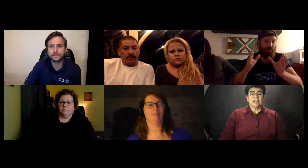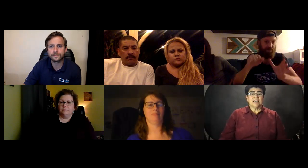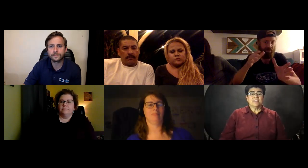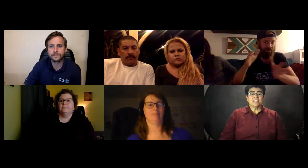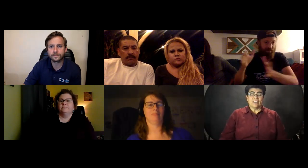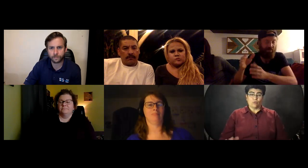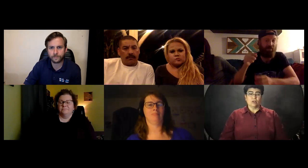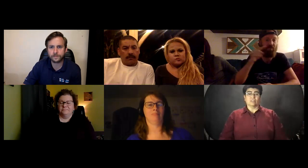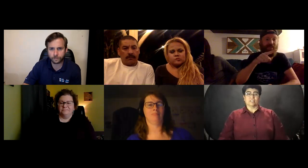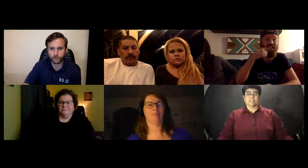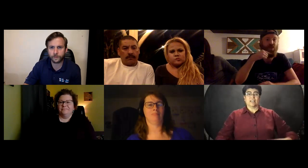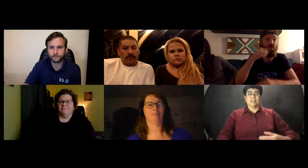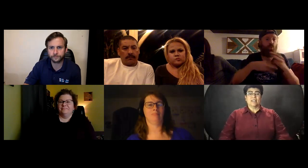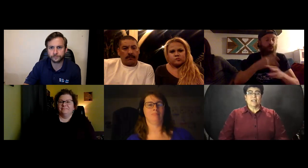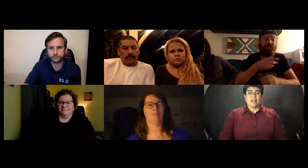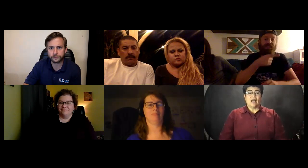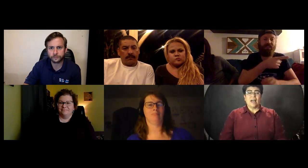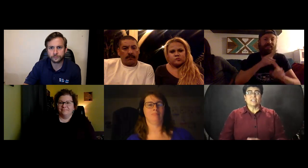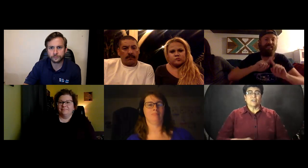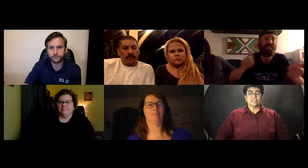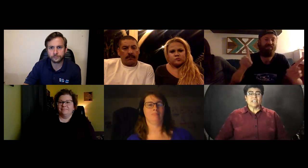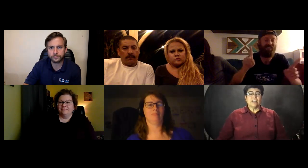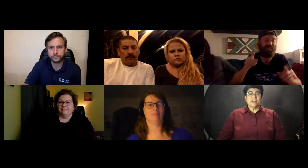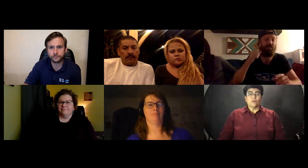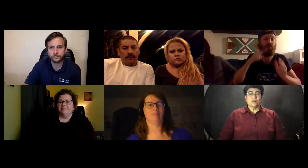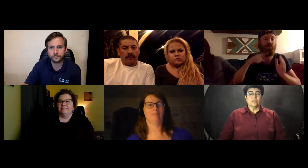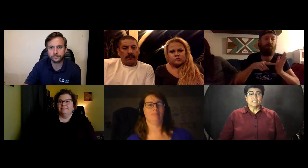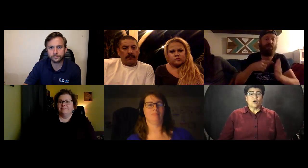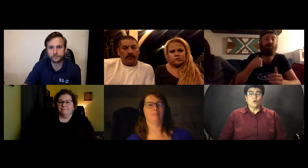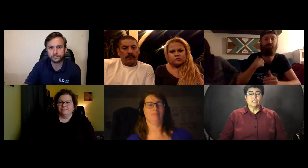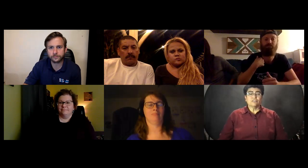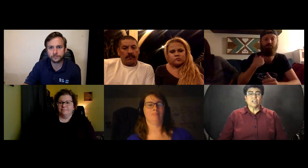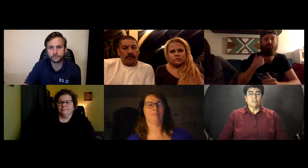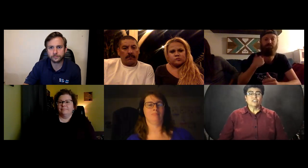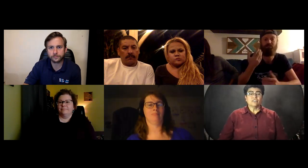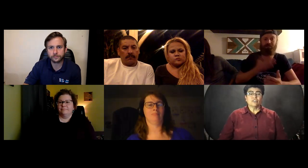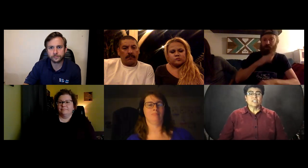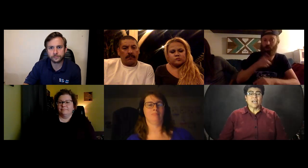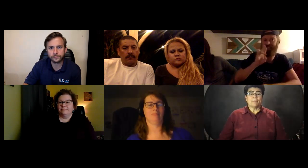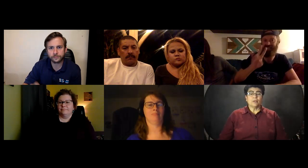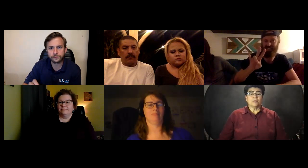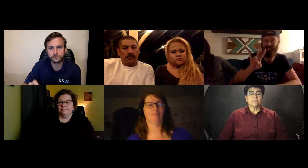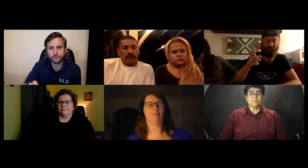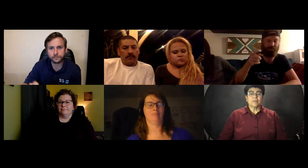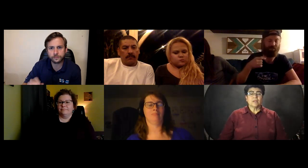in the deaf world as far as the hearing world it's a whole different culture for